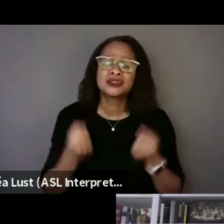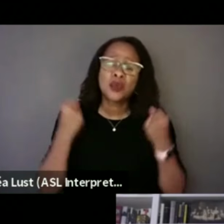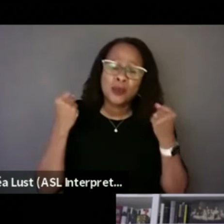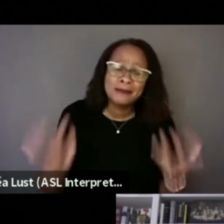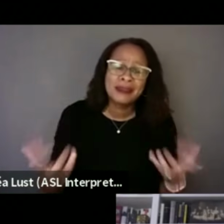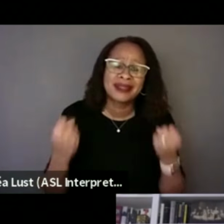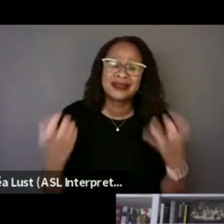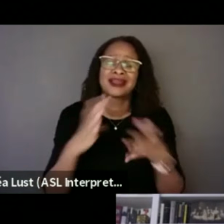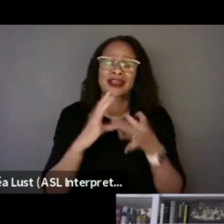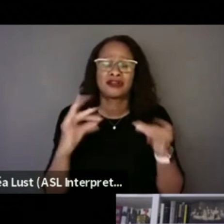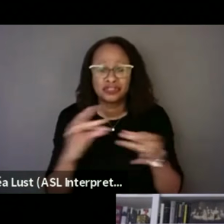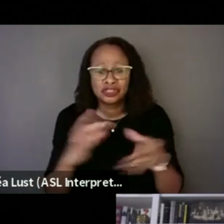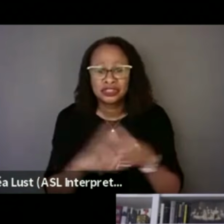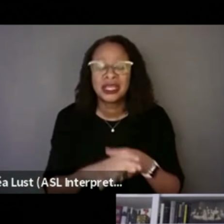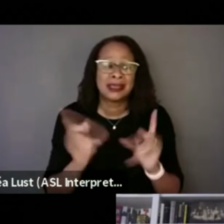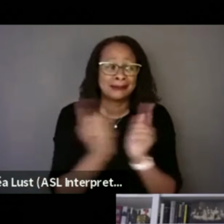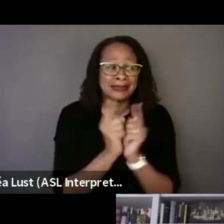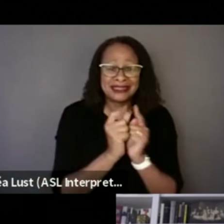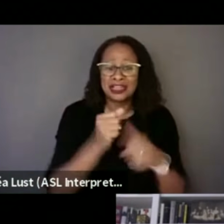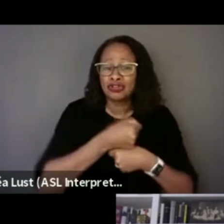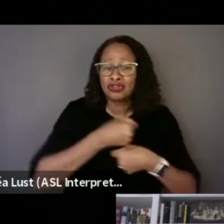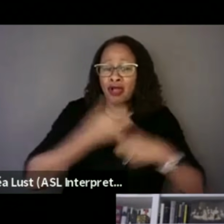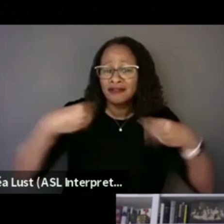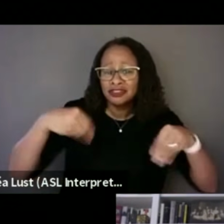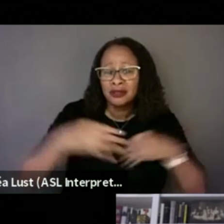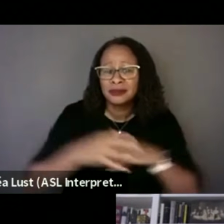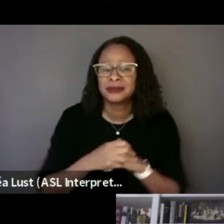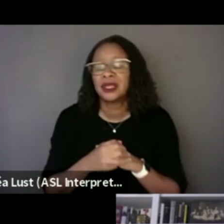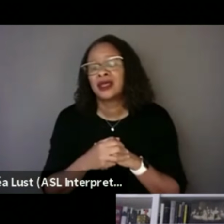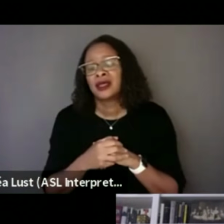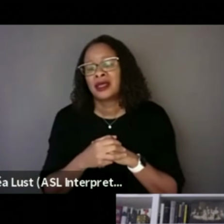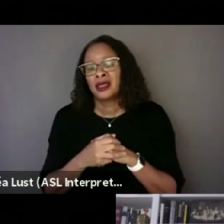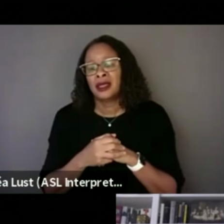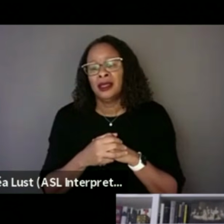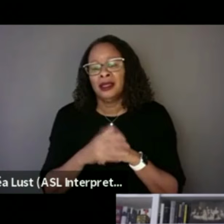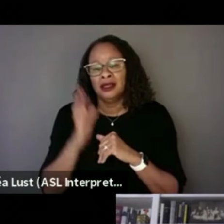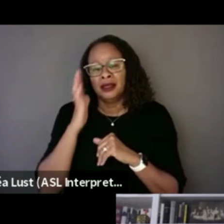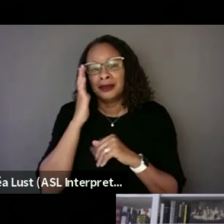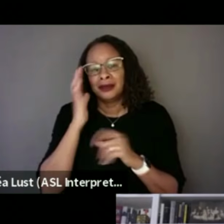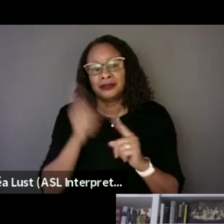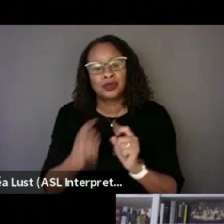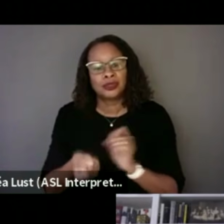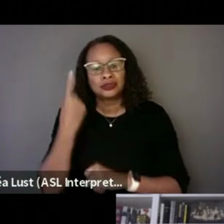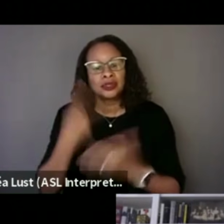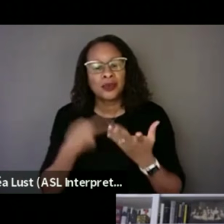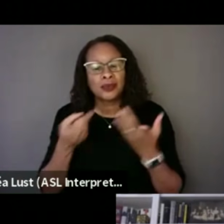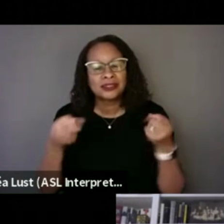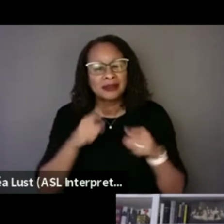and meetings in cafes, you know, to understand what was going on for these families